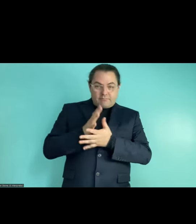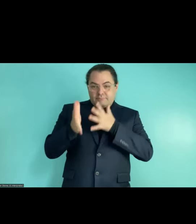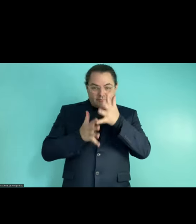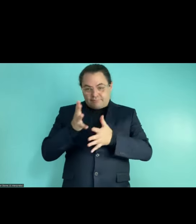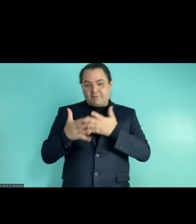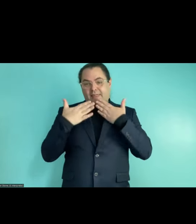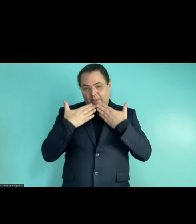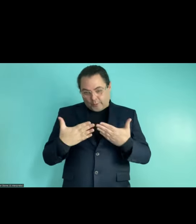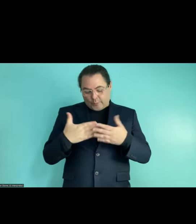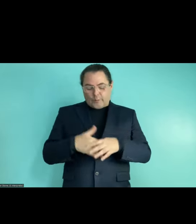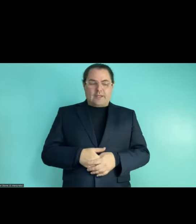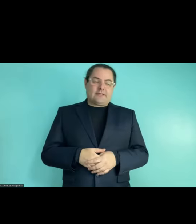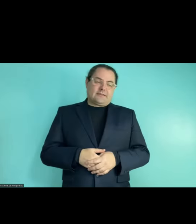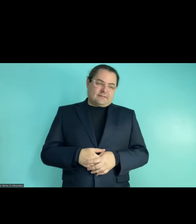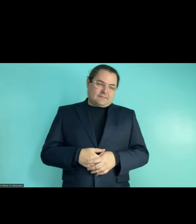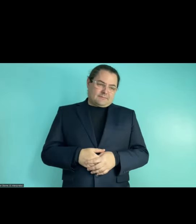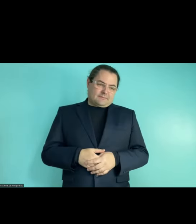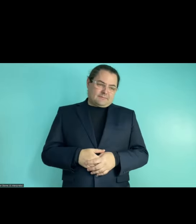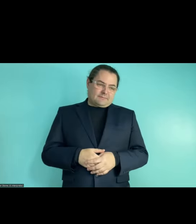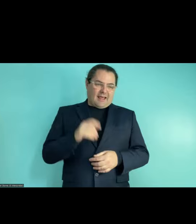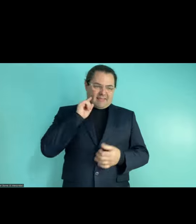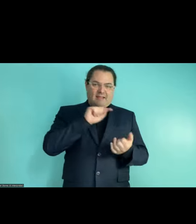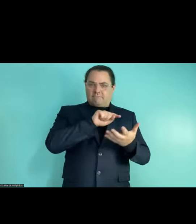Thanks so much for that. 16:54:01 I think we got many positive comments